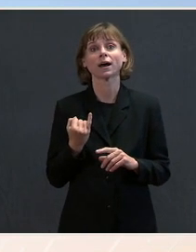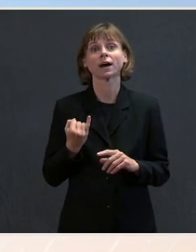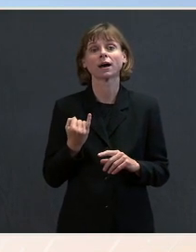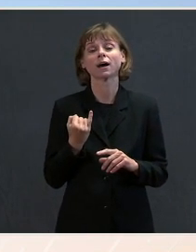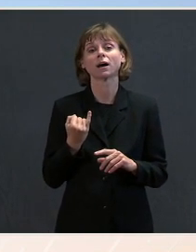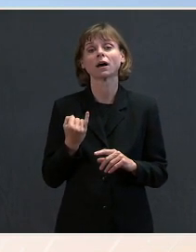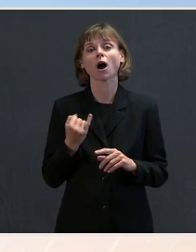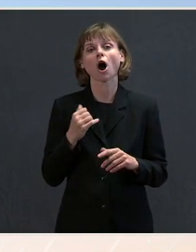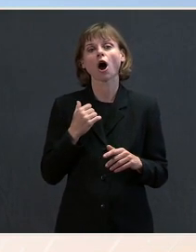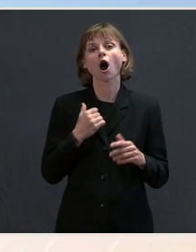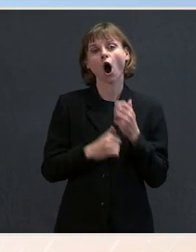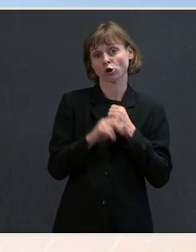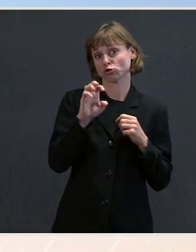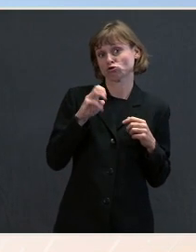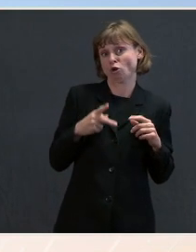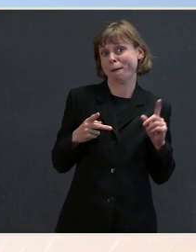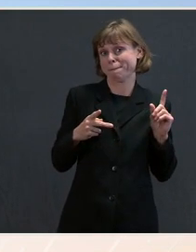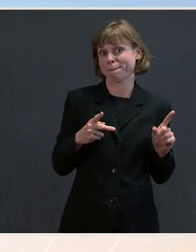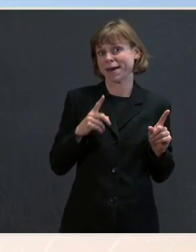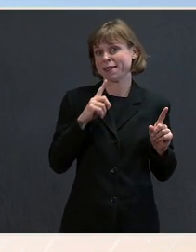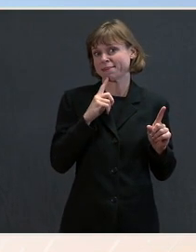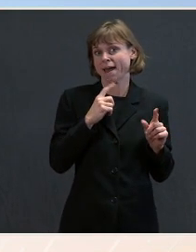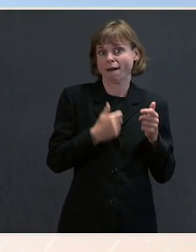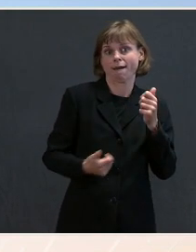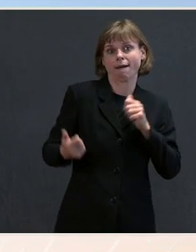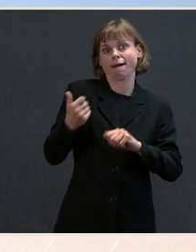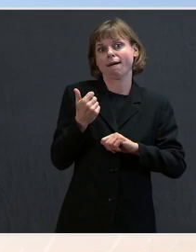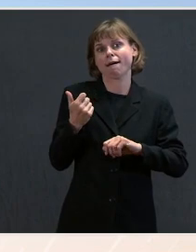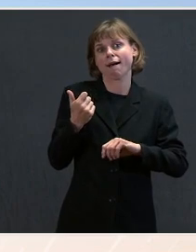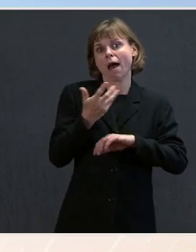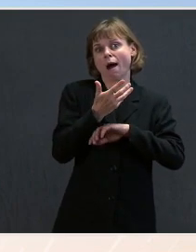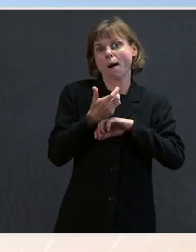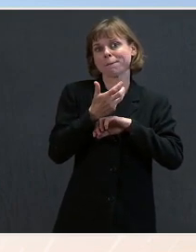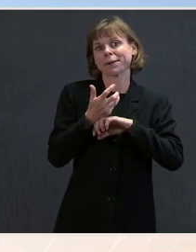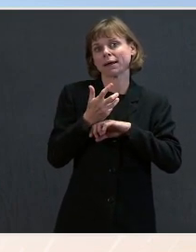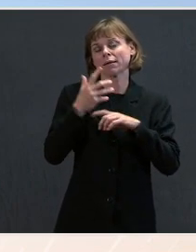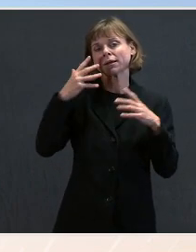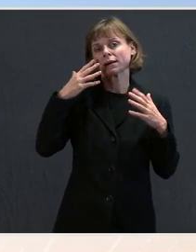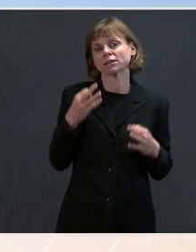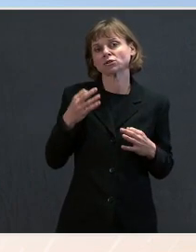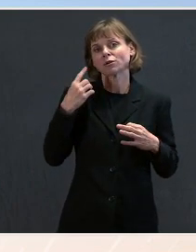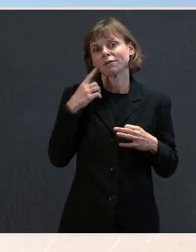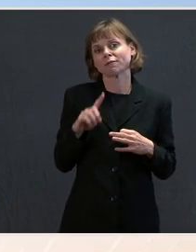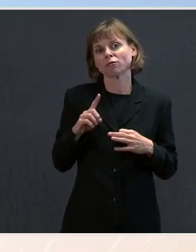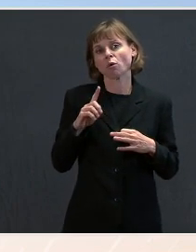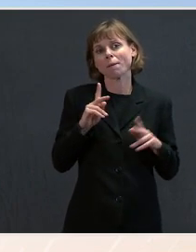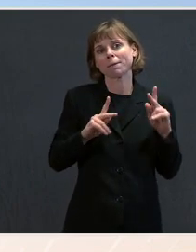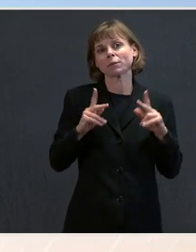appealed a decision that would have allowed Puerto Ricans to receive supplemental Social Security income.